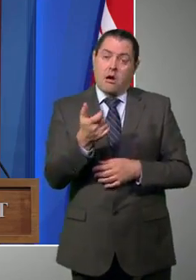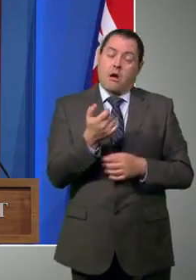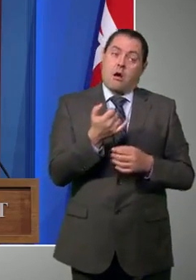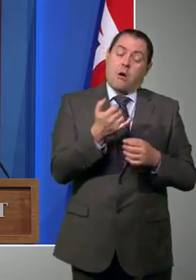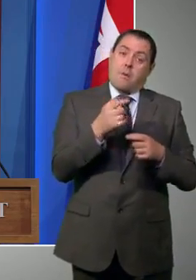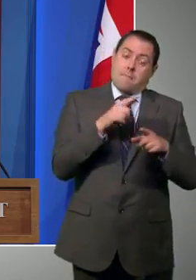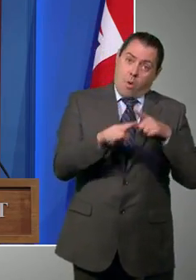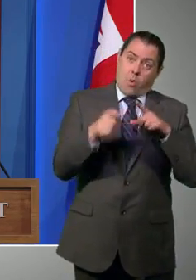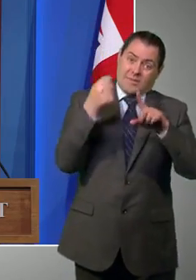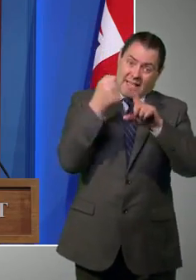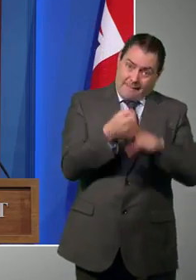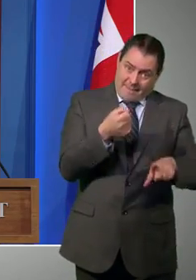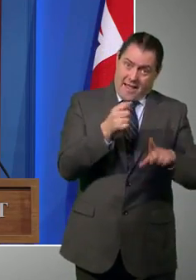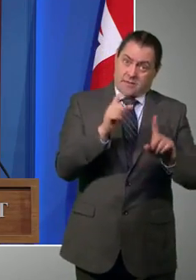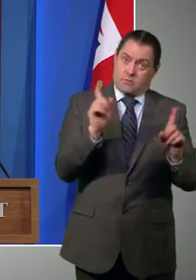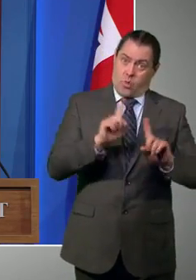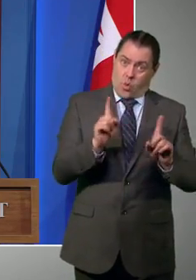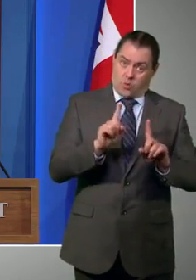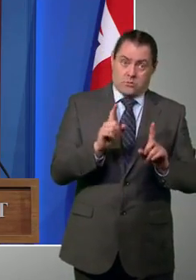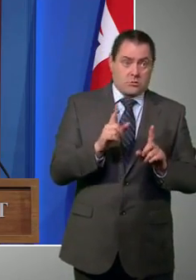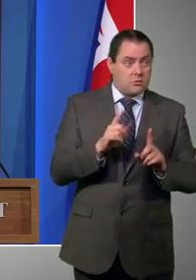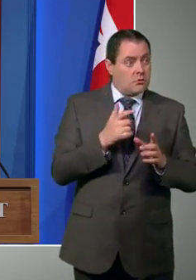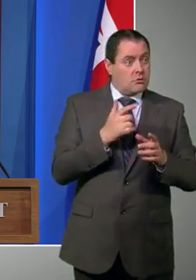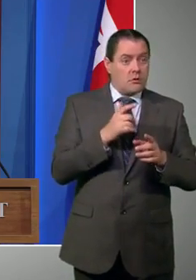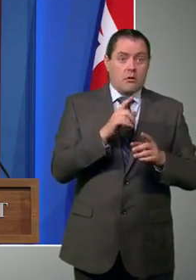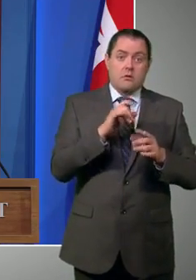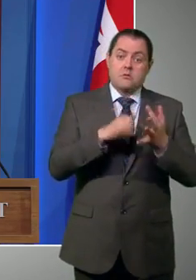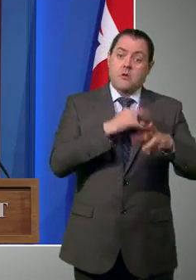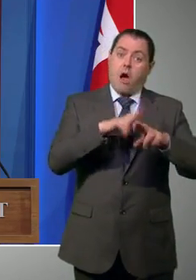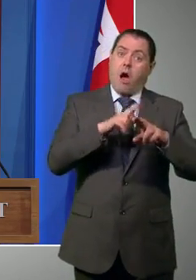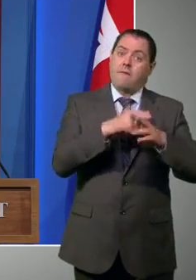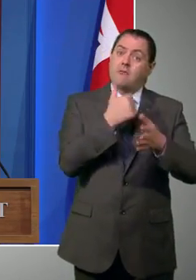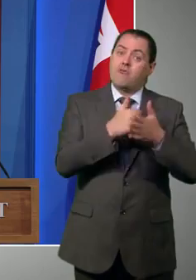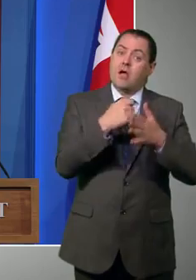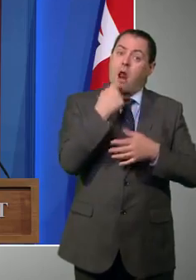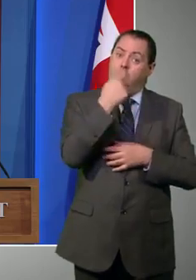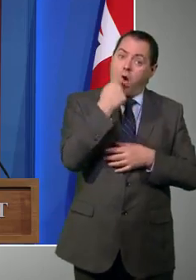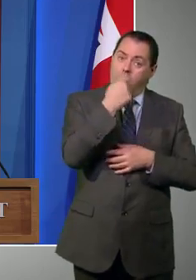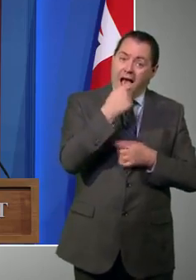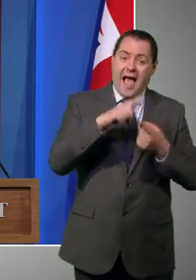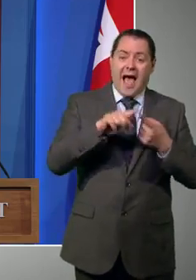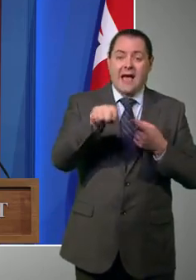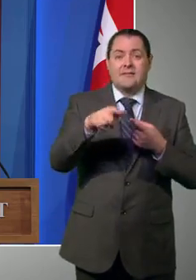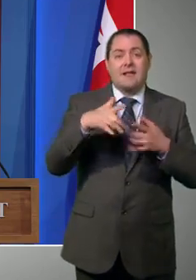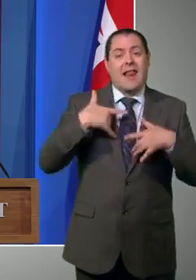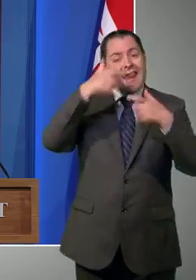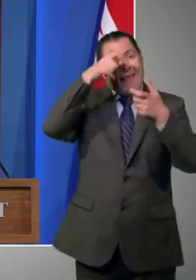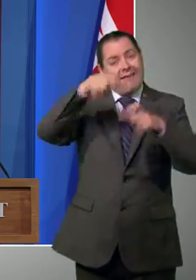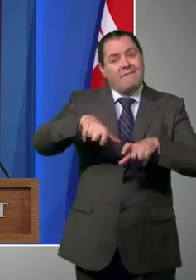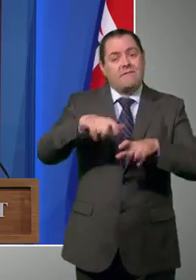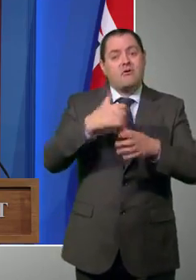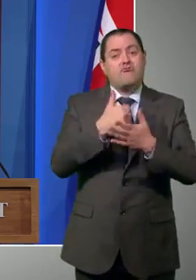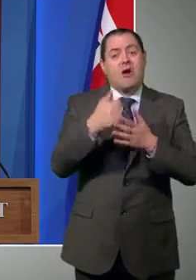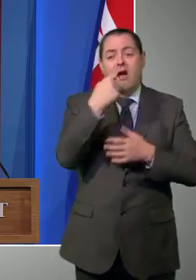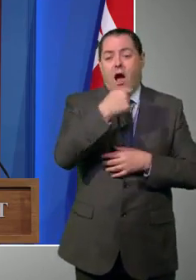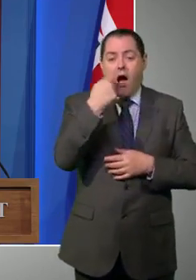testing of a regular testing of staff and residents now actually if the staff who do